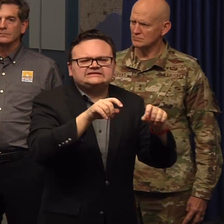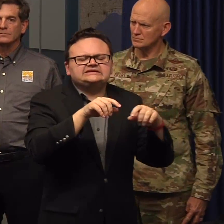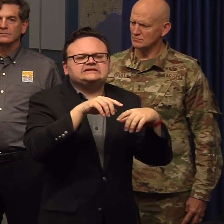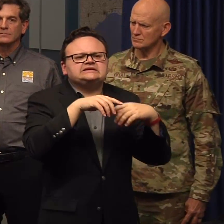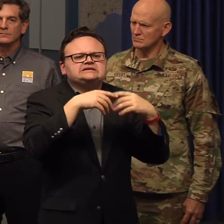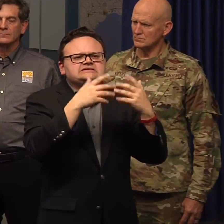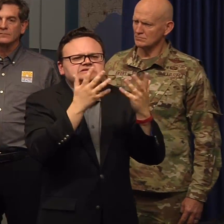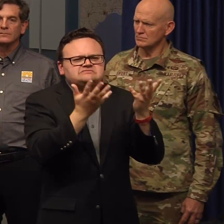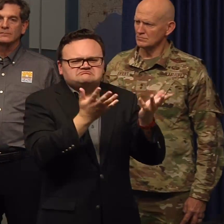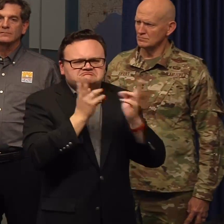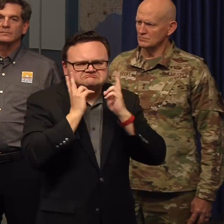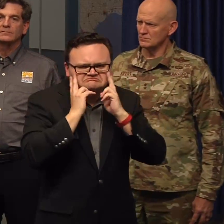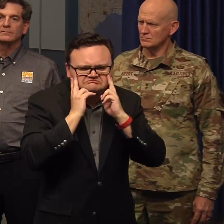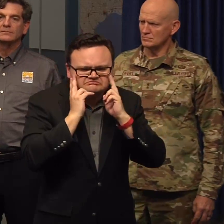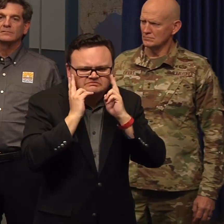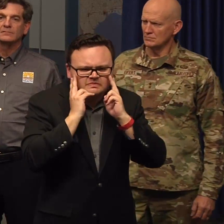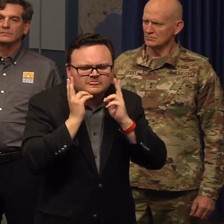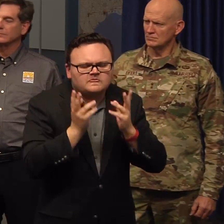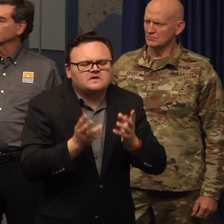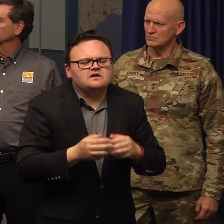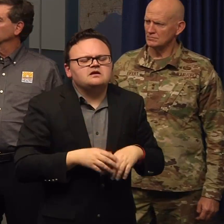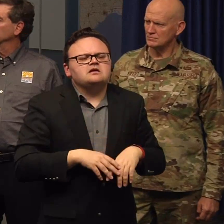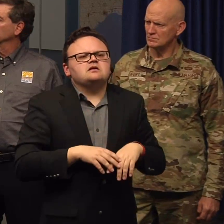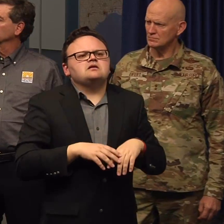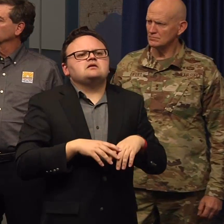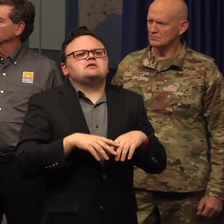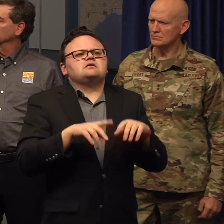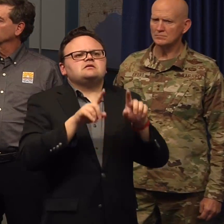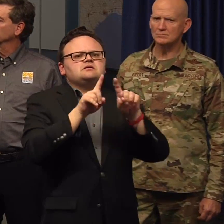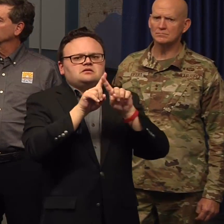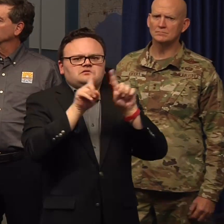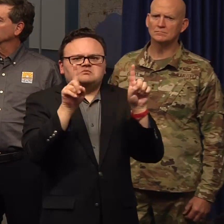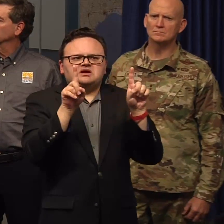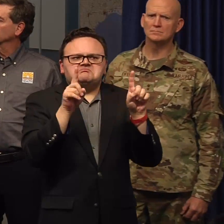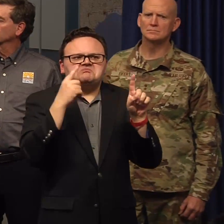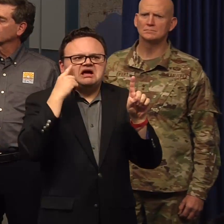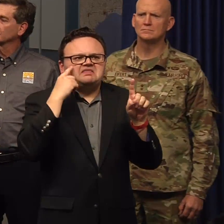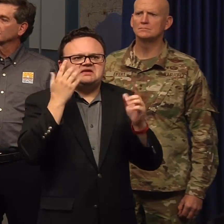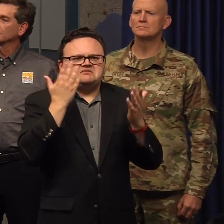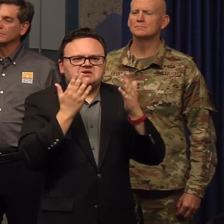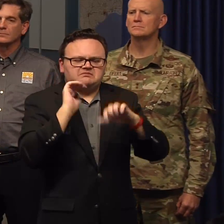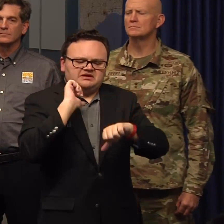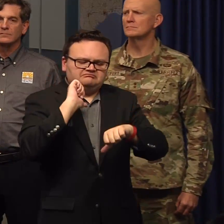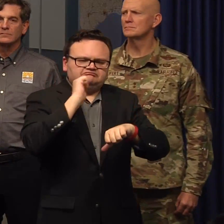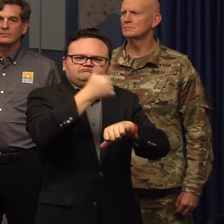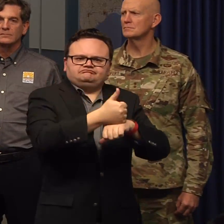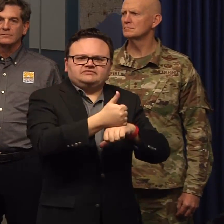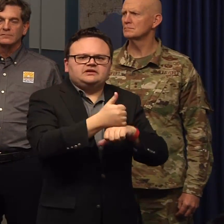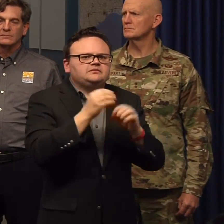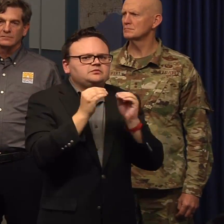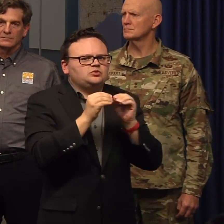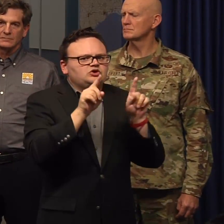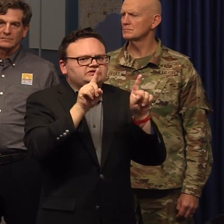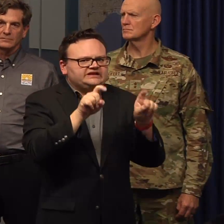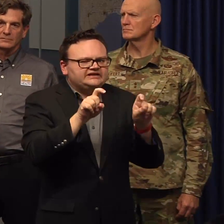VILLAGES TO TRY TO EXPAND THE